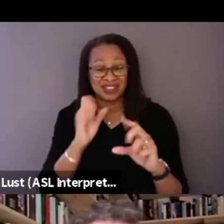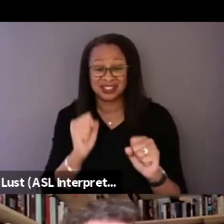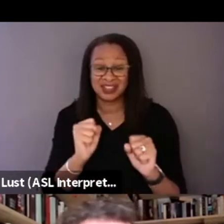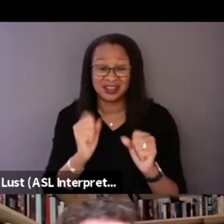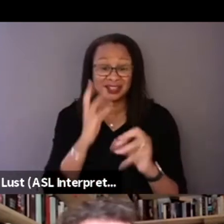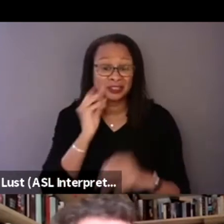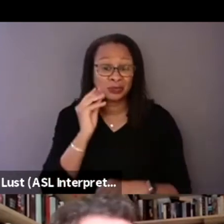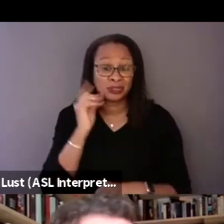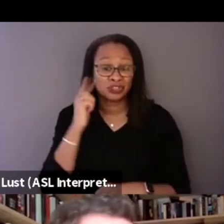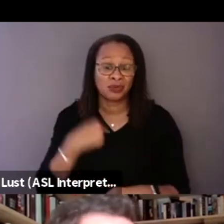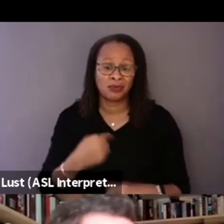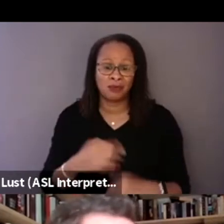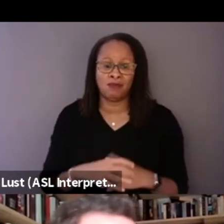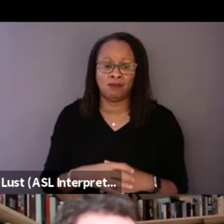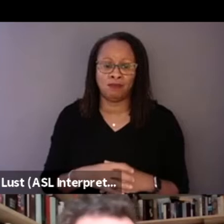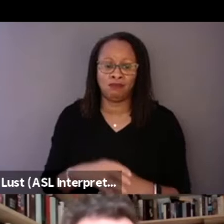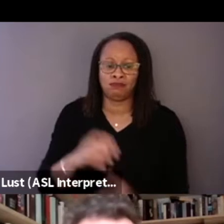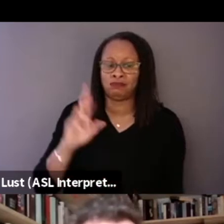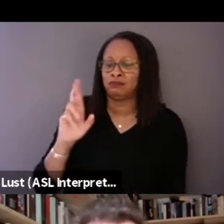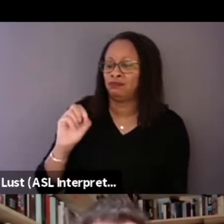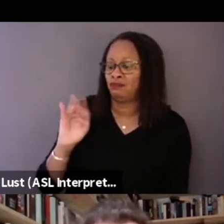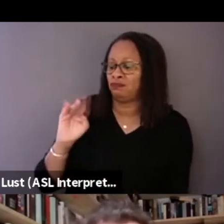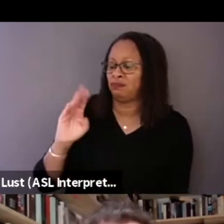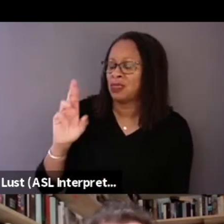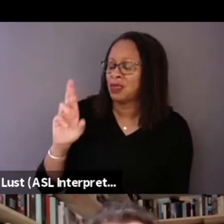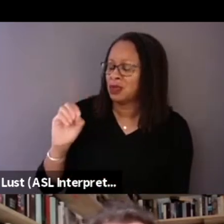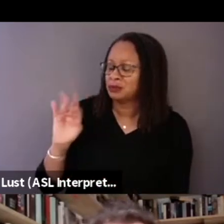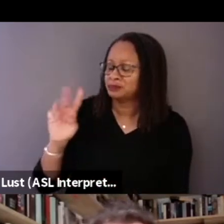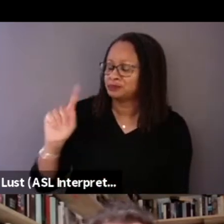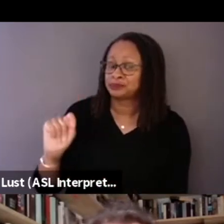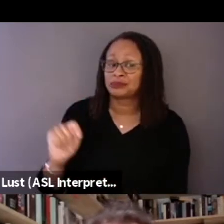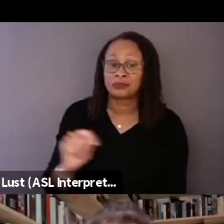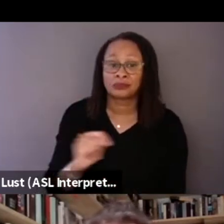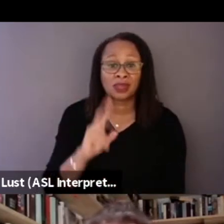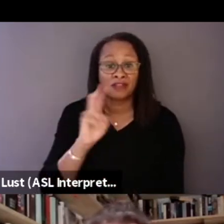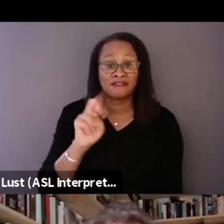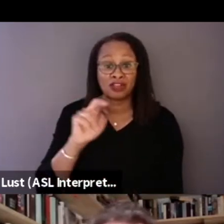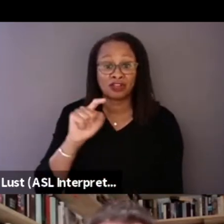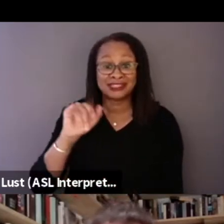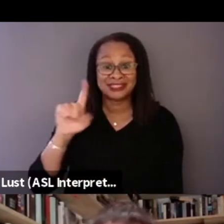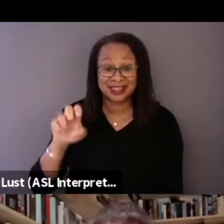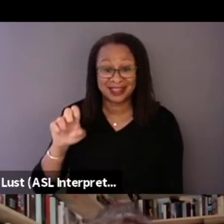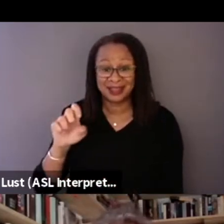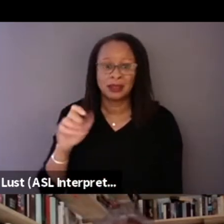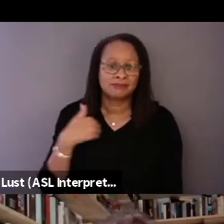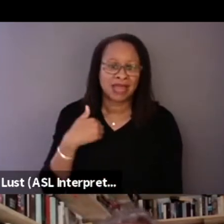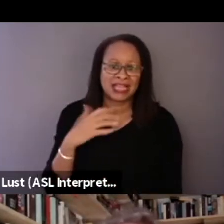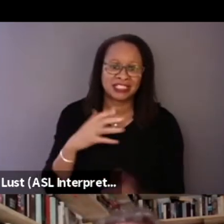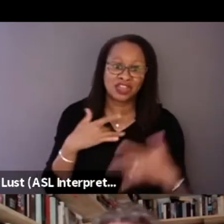Well, yeah. And then in the case of verite, you know, filmmaking, it has its own thrills and challenges in terms of like the story you have in your head